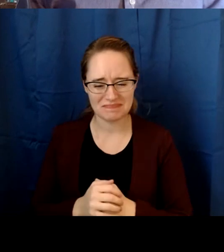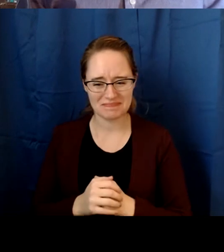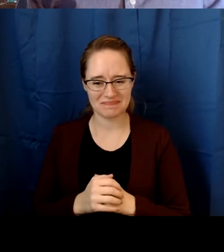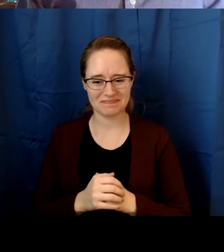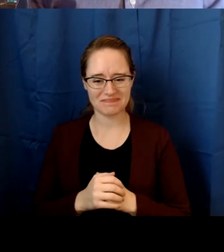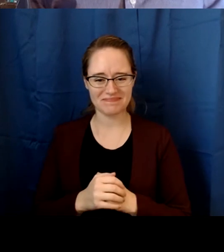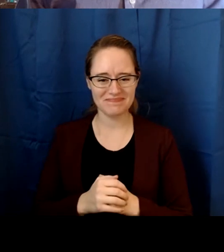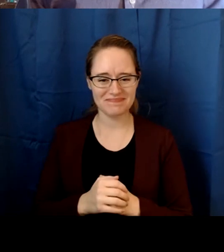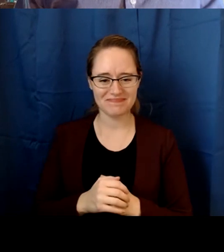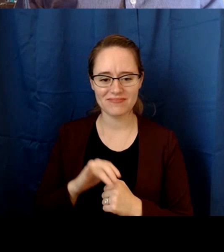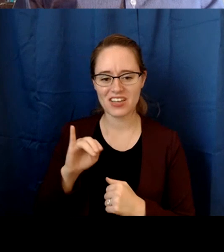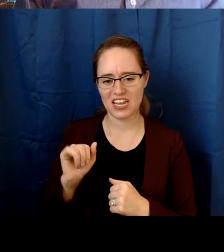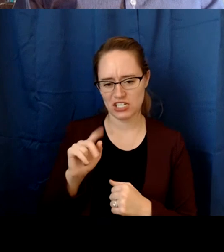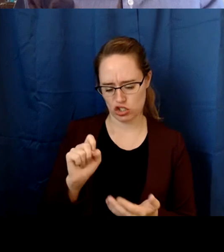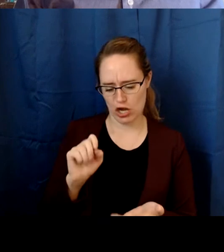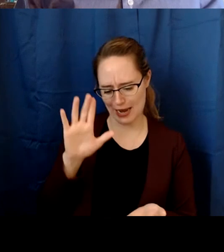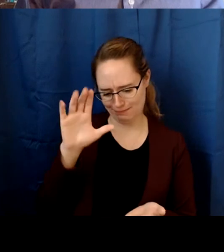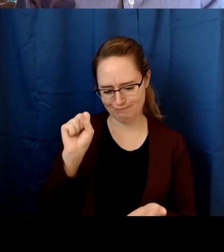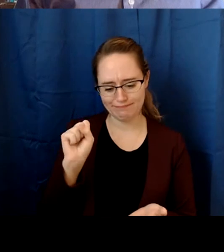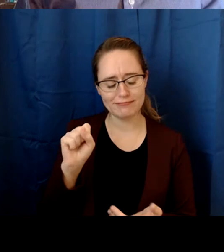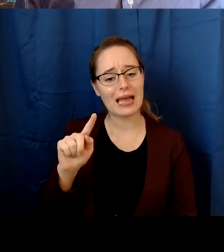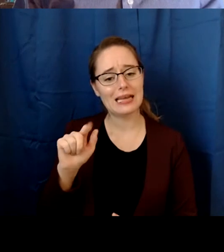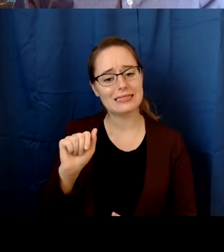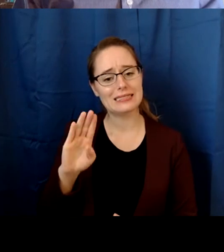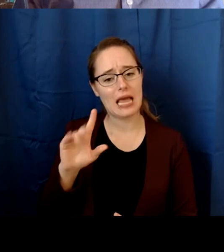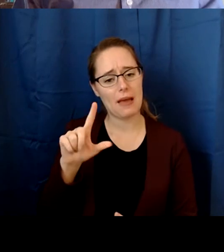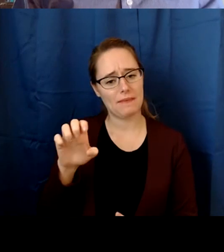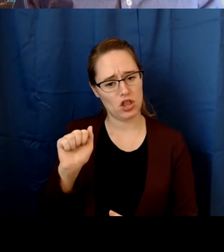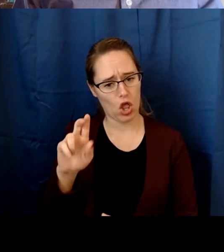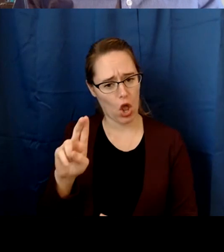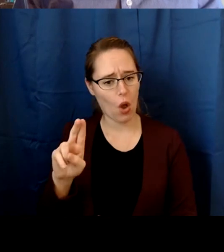[Jake] Yeah, I can speak to the Tableau part. That's some experience that I've had.